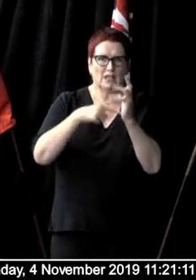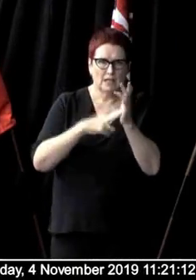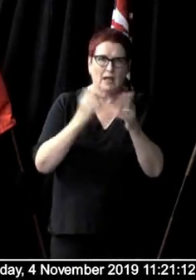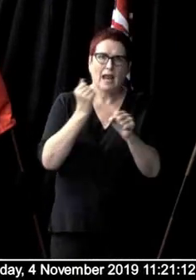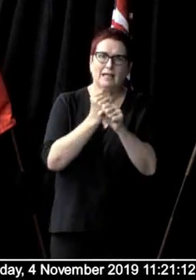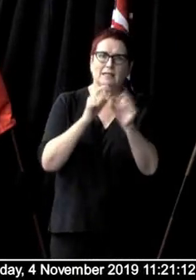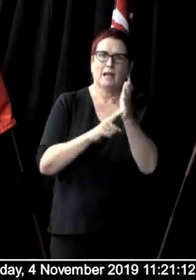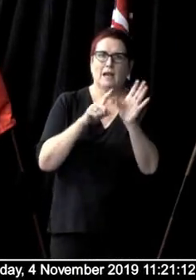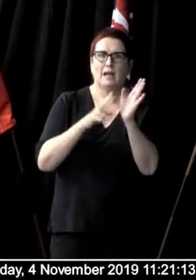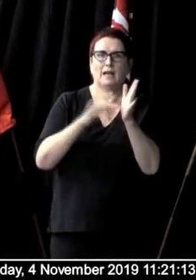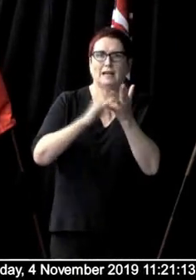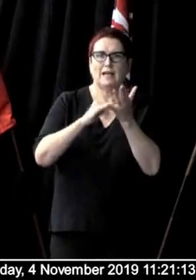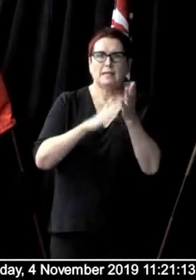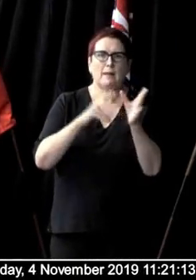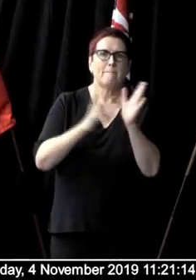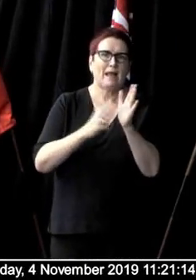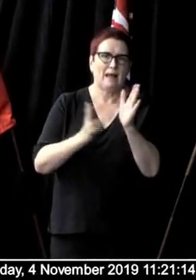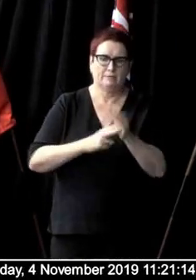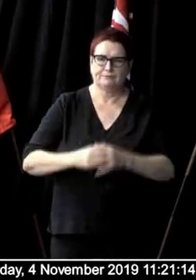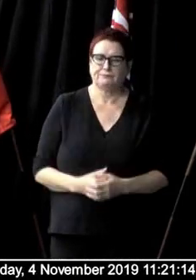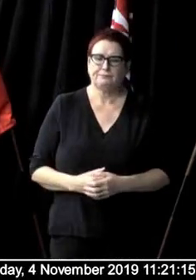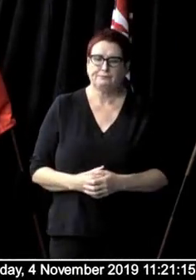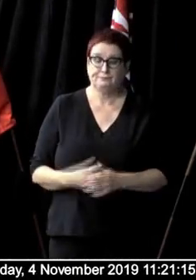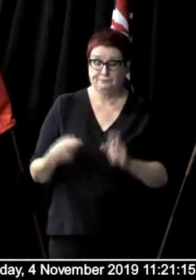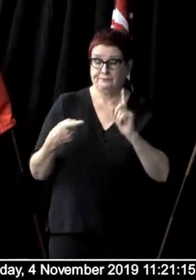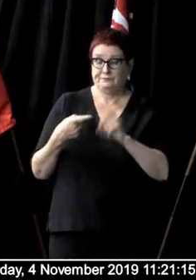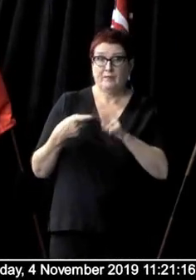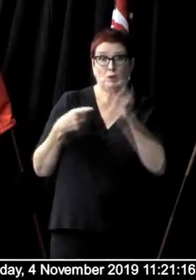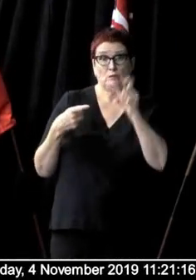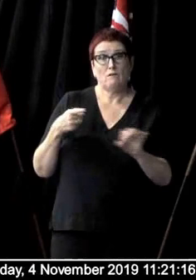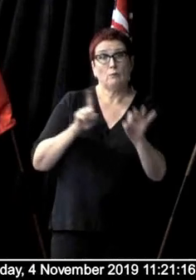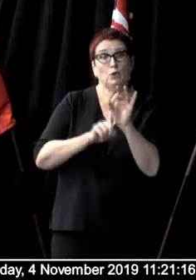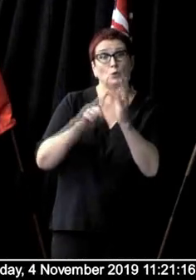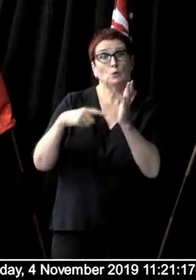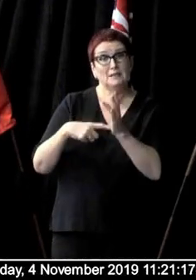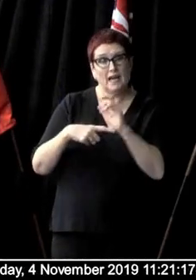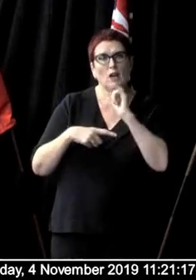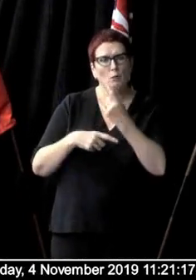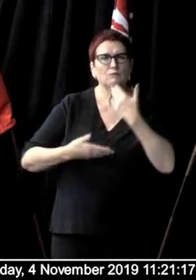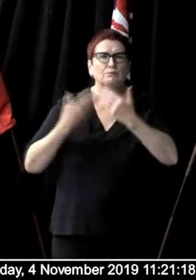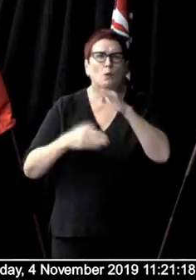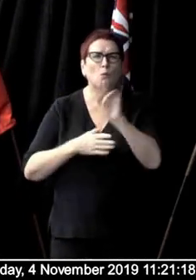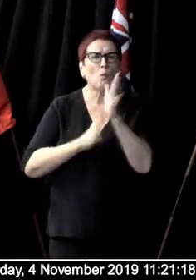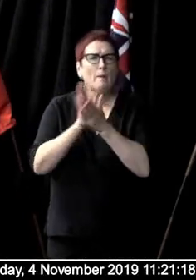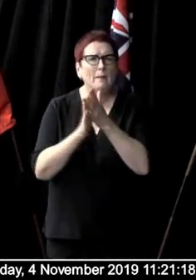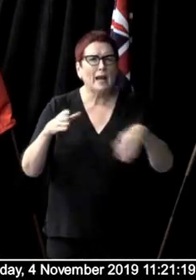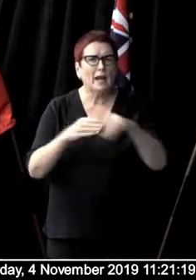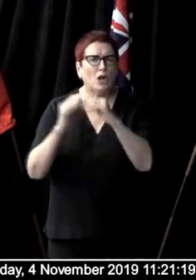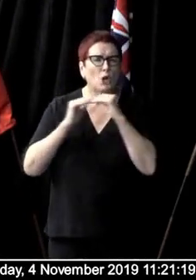Professor Suzanne Carrington, of Queensland University of Technology, will introduce the concepts of inclusive education and the consideration